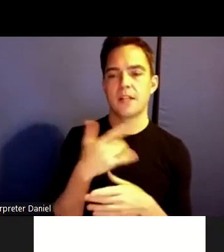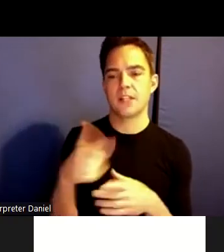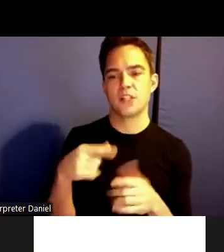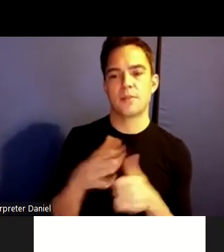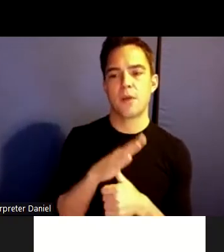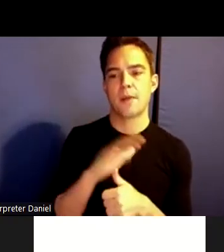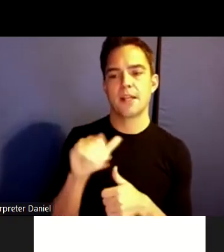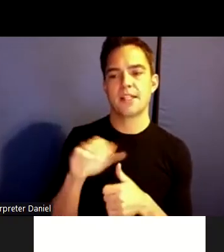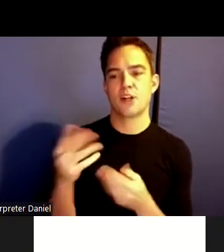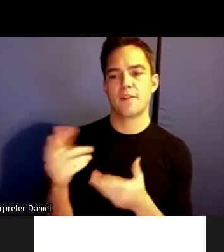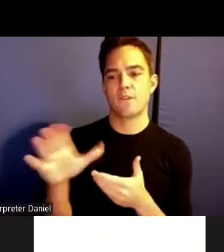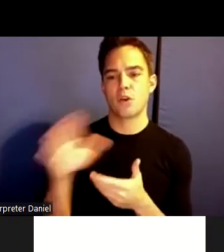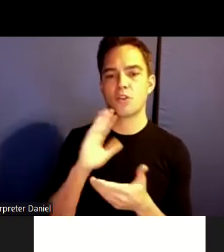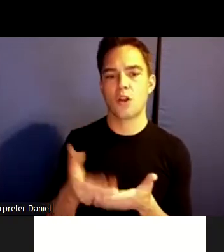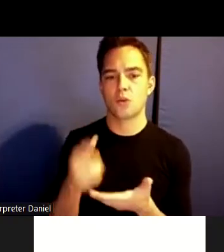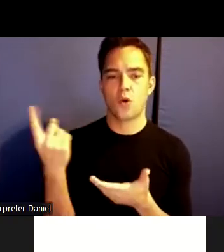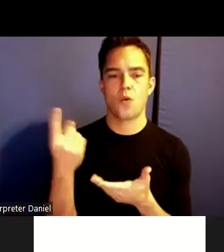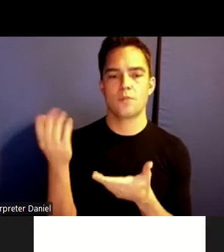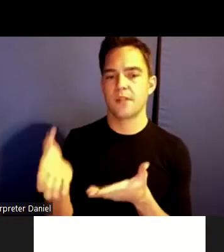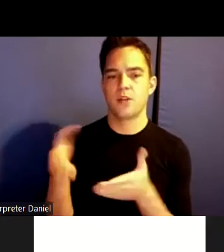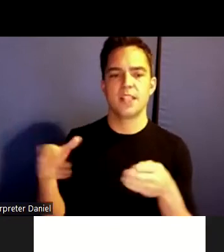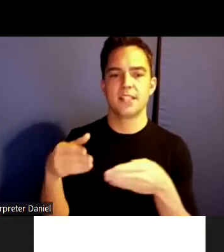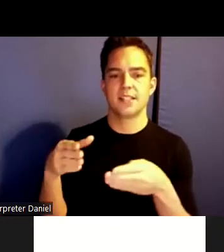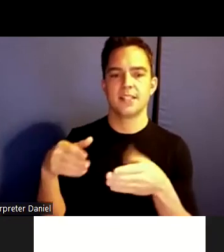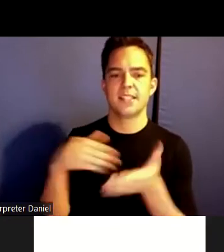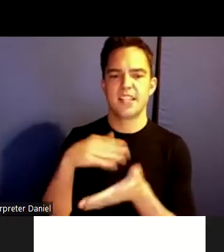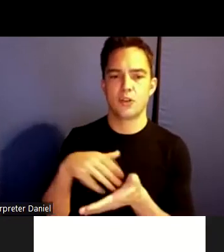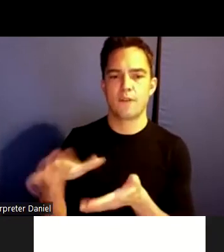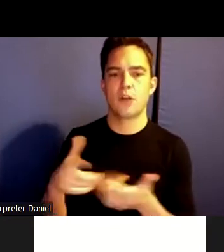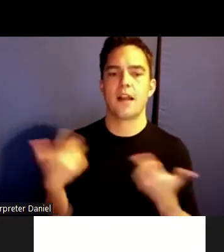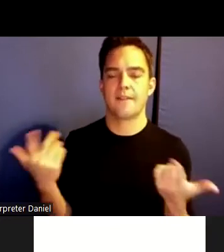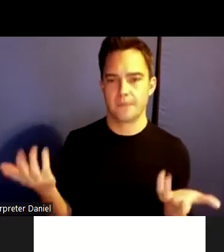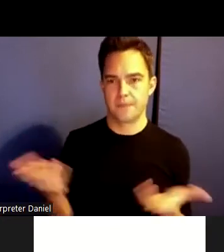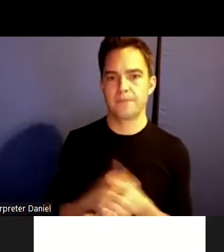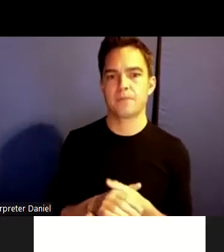daughter, but always been at the center of her life. So the